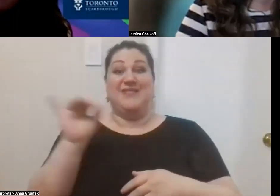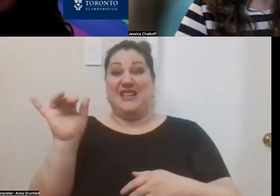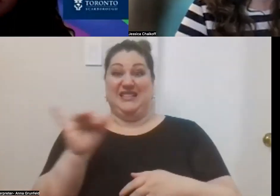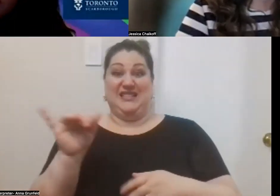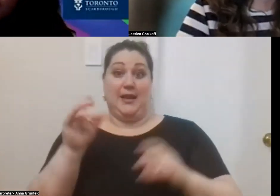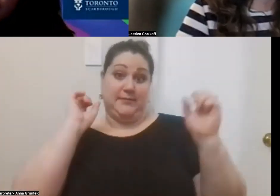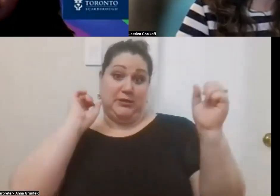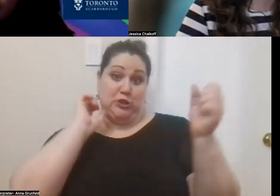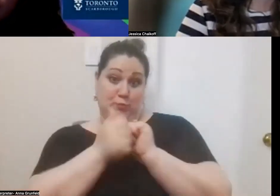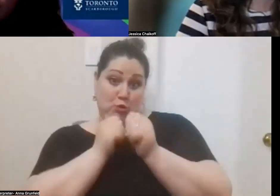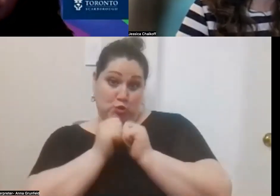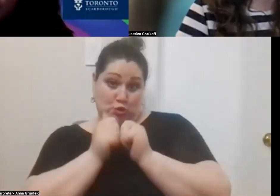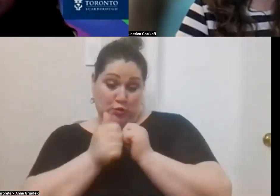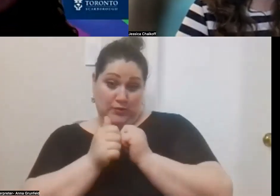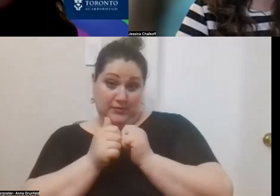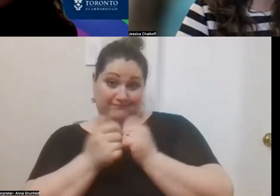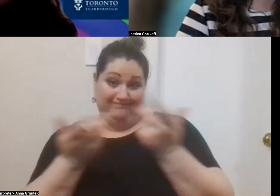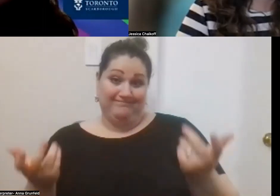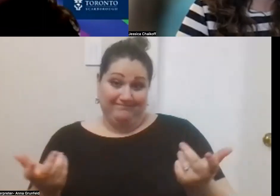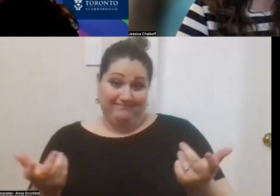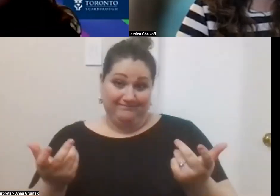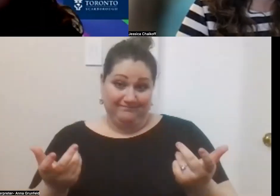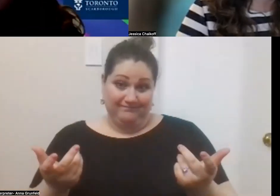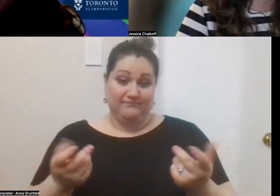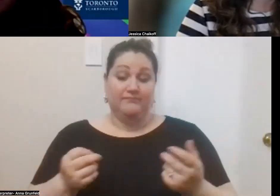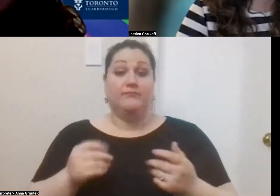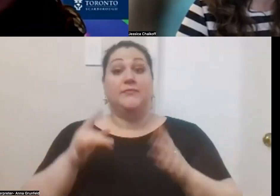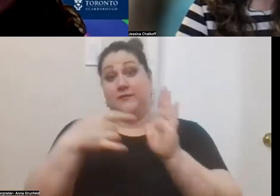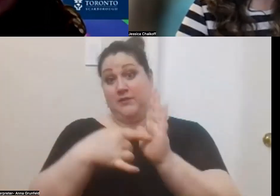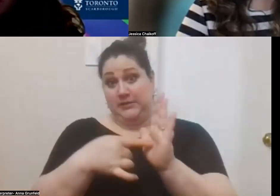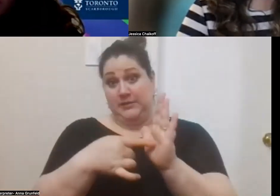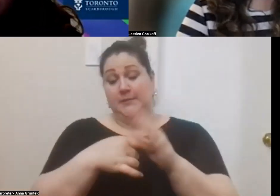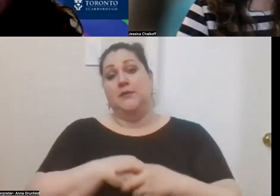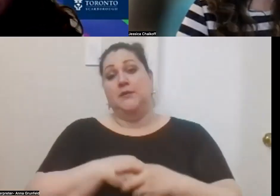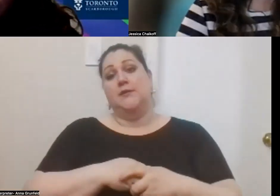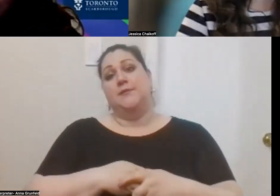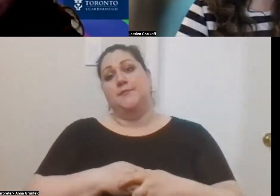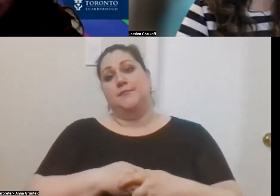To give you an example, I have recently saw an article about